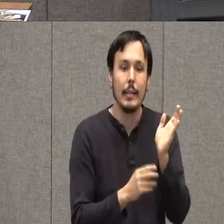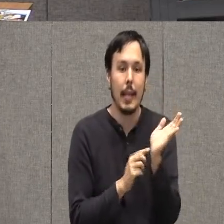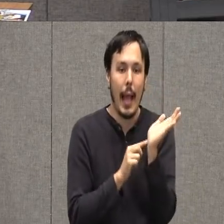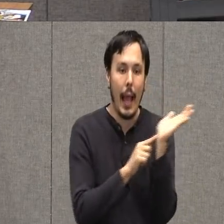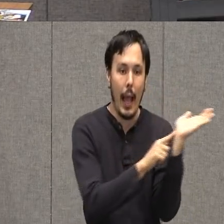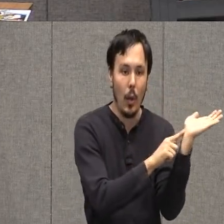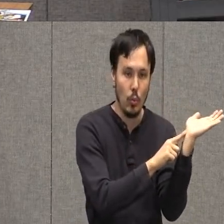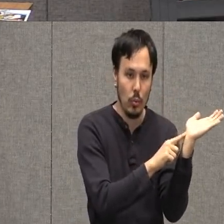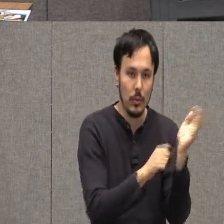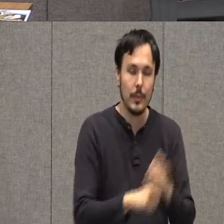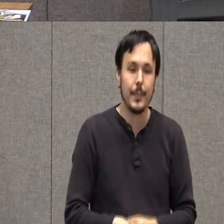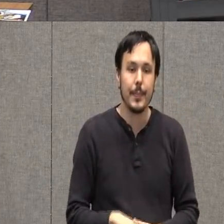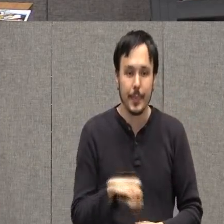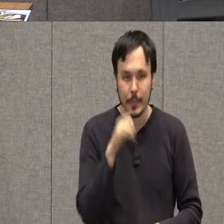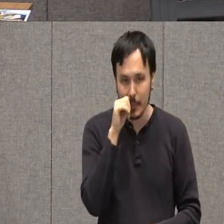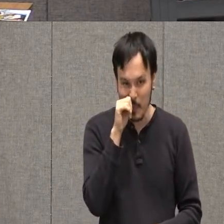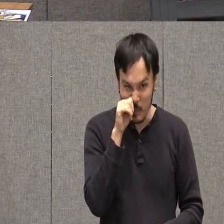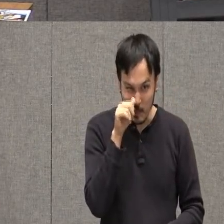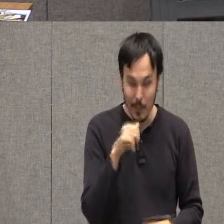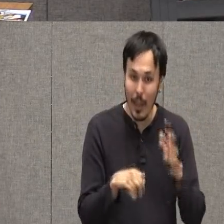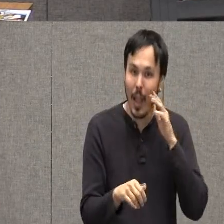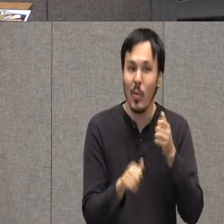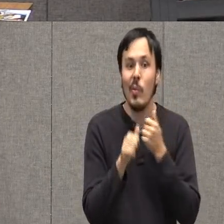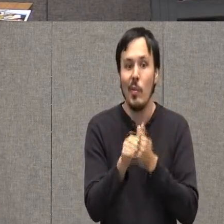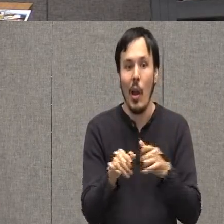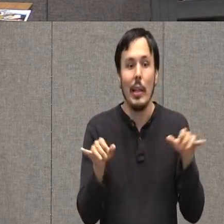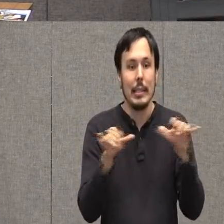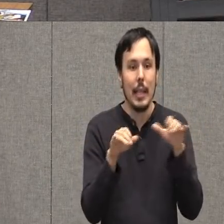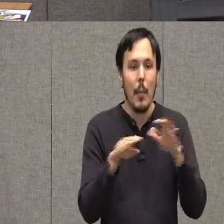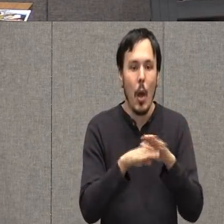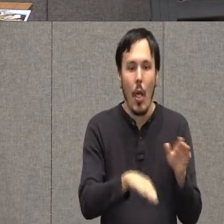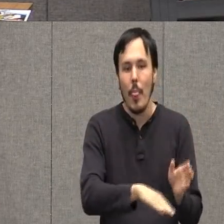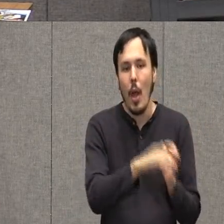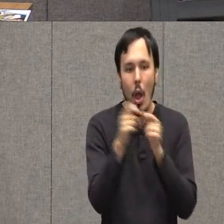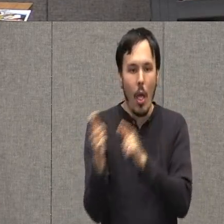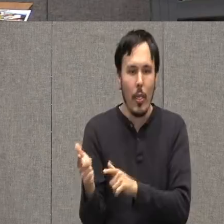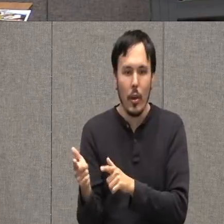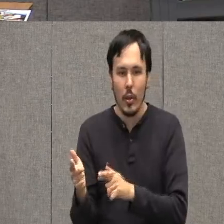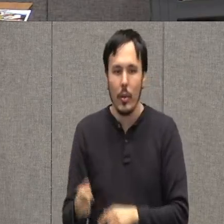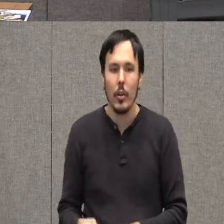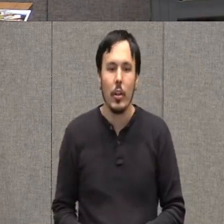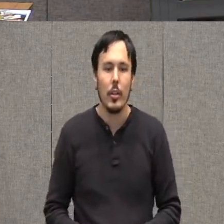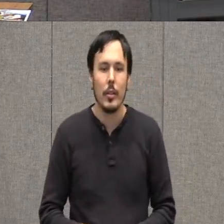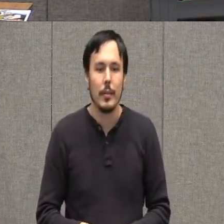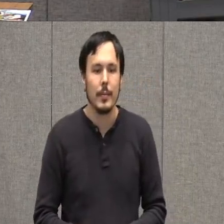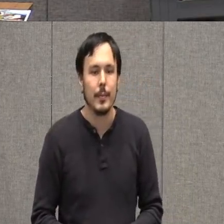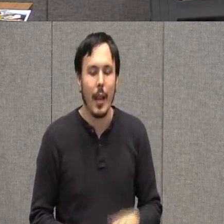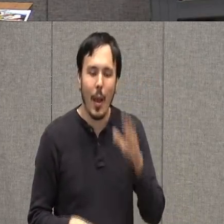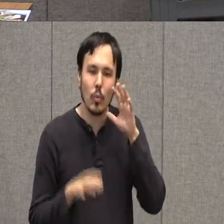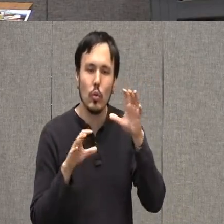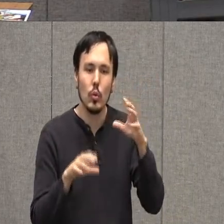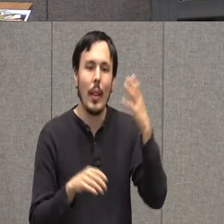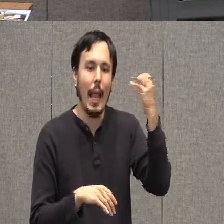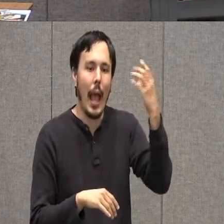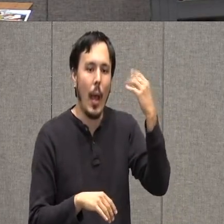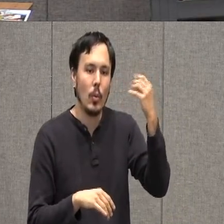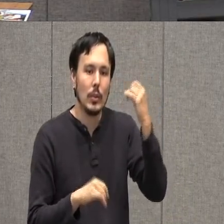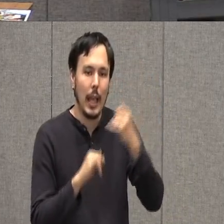I'm gonna do that same thing on the other side. So I'm doing the outside line instead of the inside line, Ms. Potter.